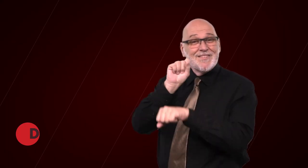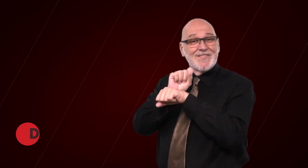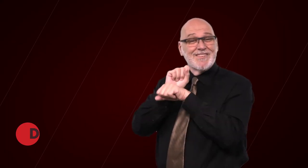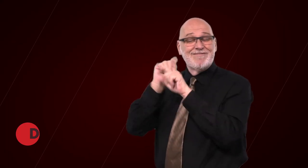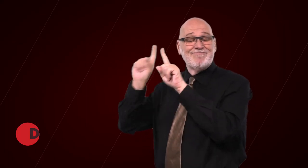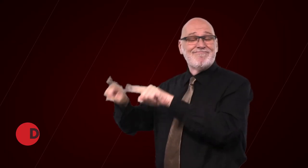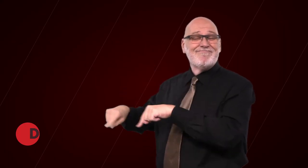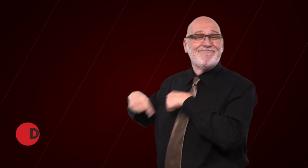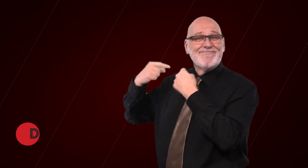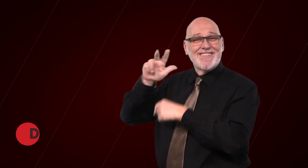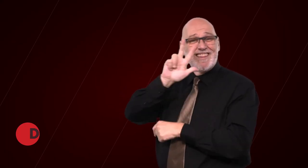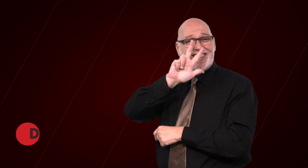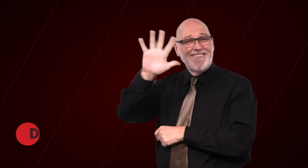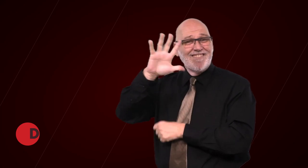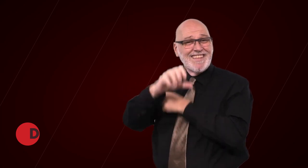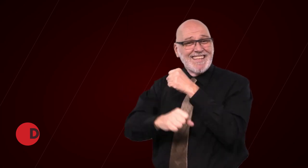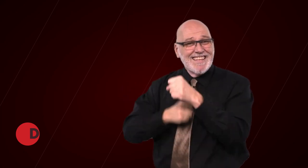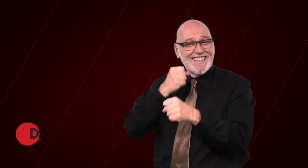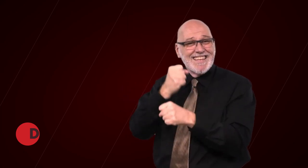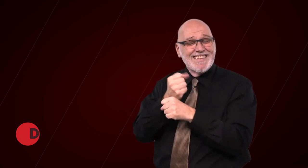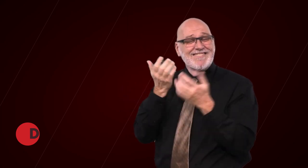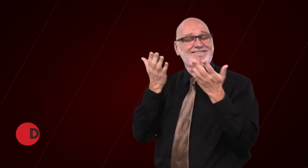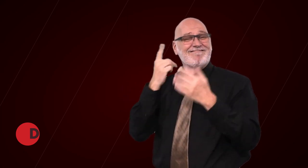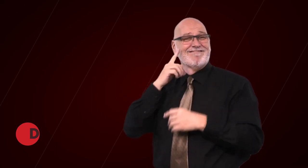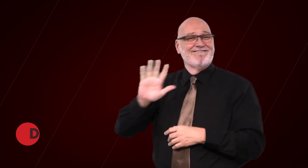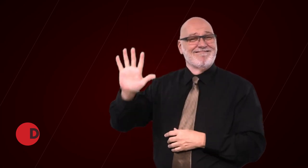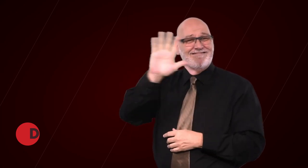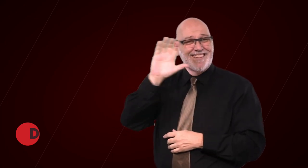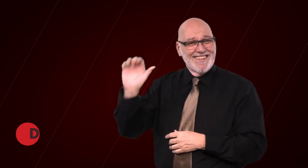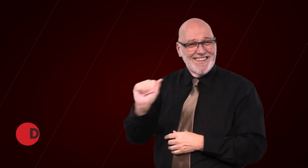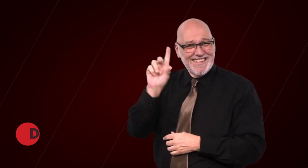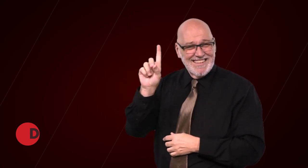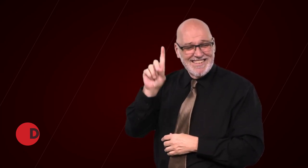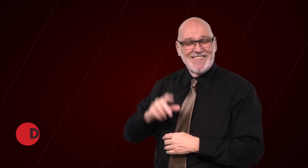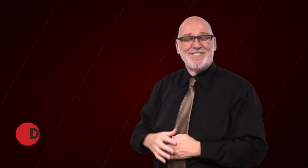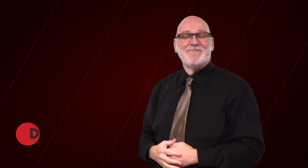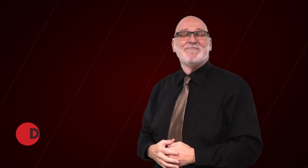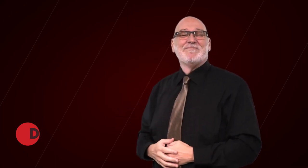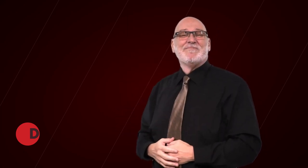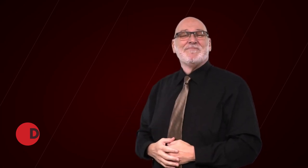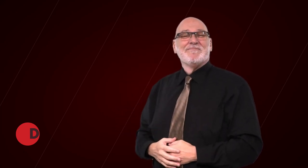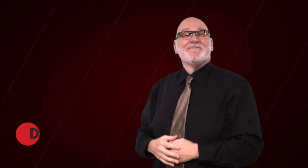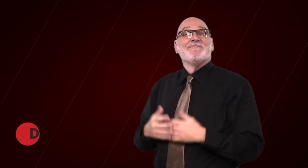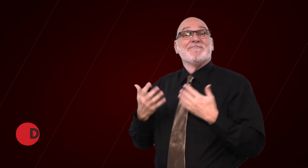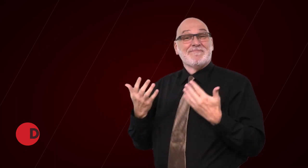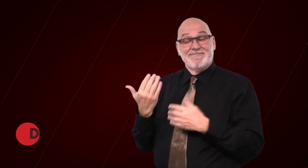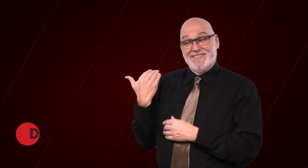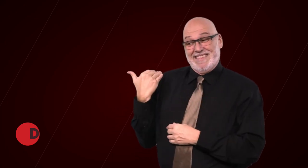[Anselmo]: Mr. Roots is now in his 35th year of service at CAD.